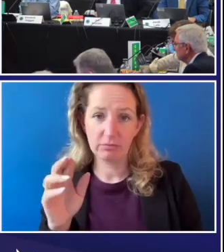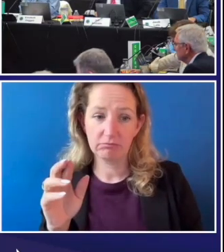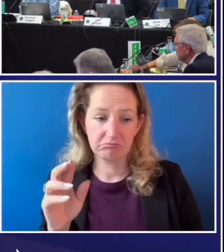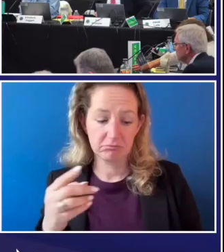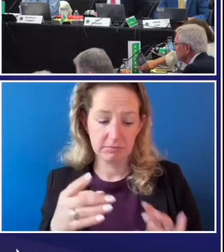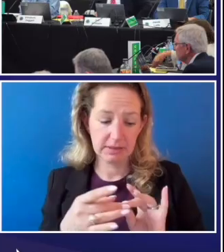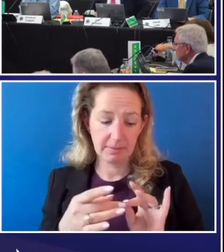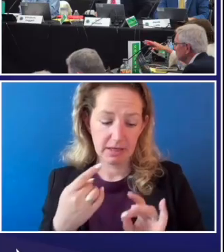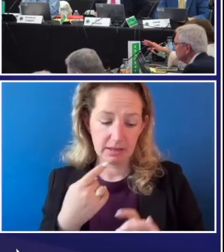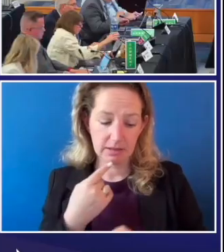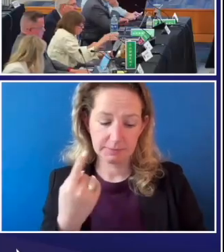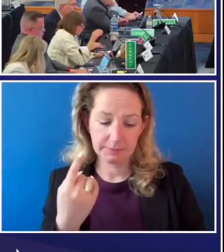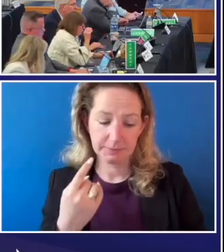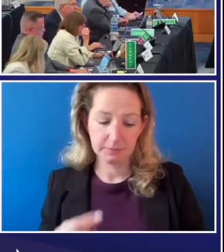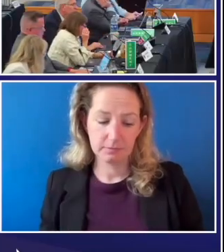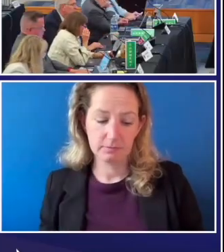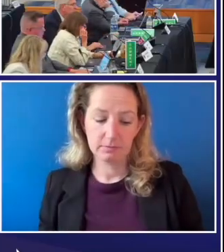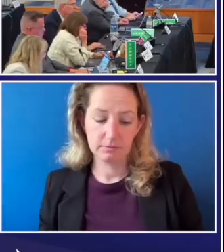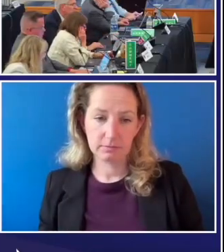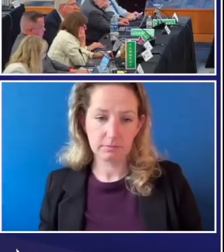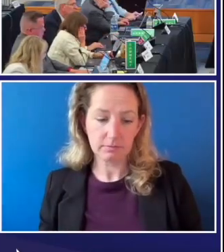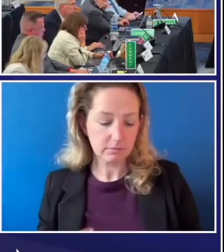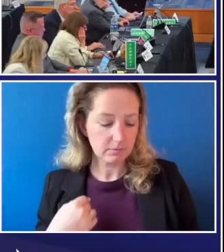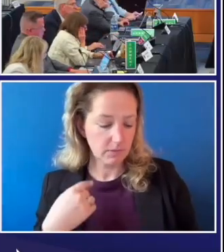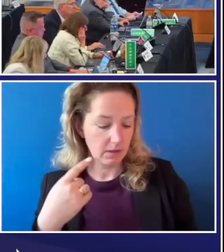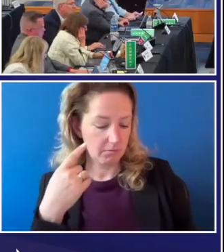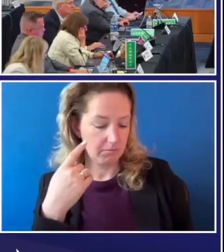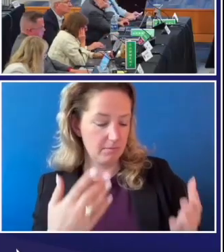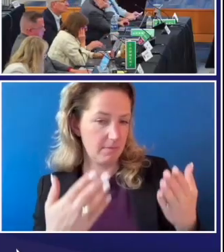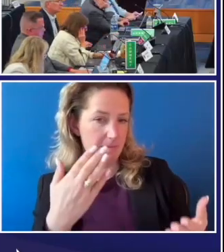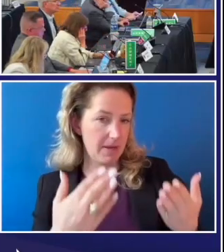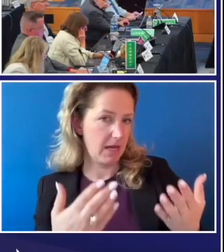Well, I just, it's, I think, just, I think, maybe it's just for the benefit of the public when they look at this.